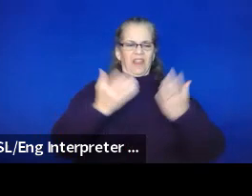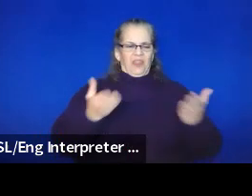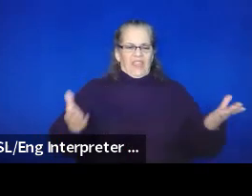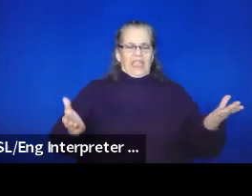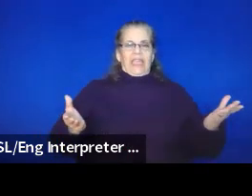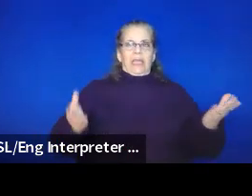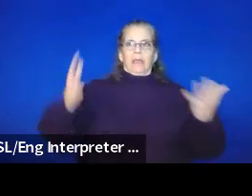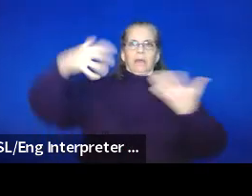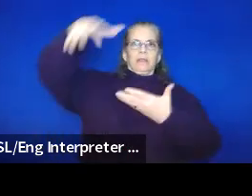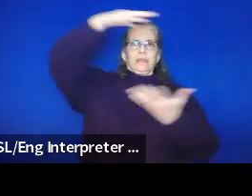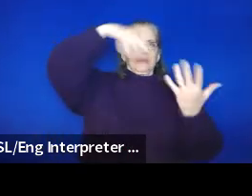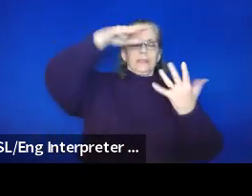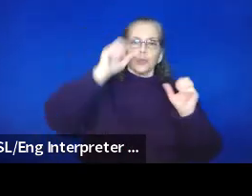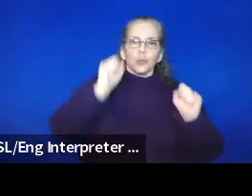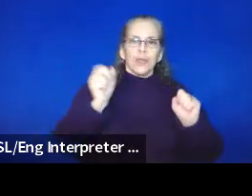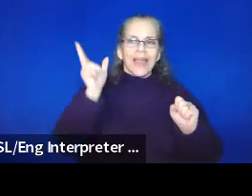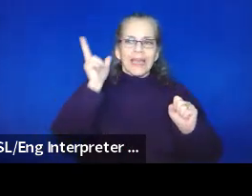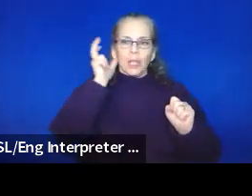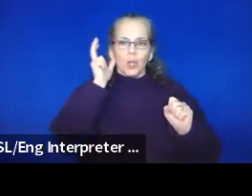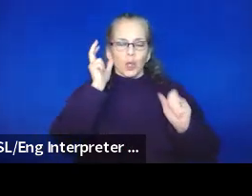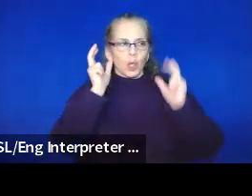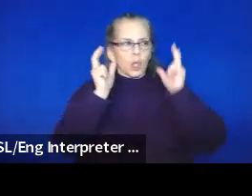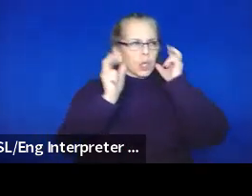object, you can hear it moving in different places.